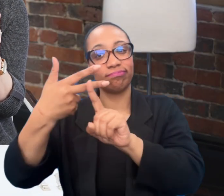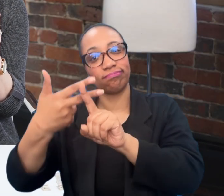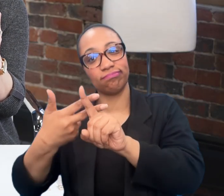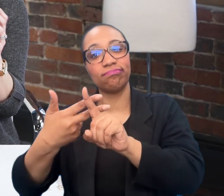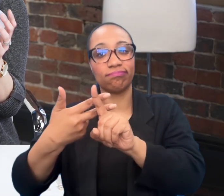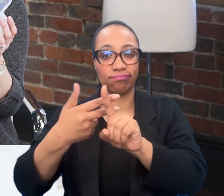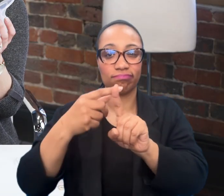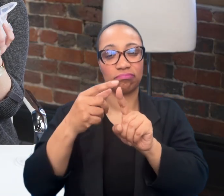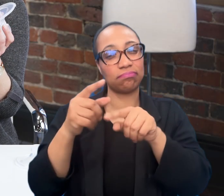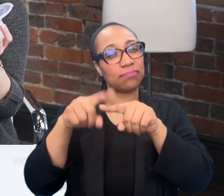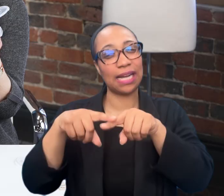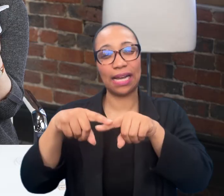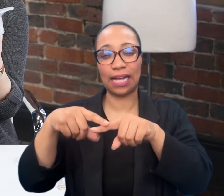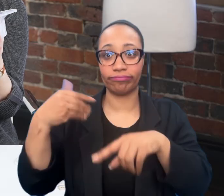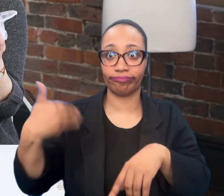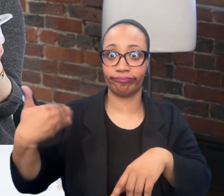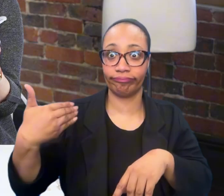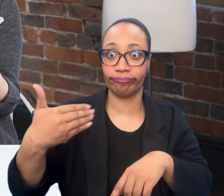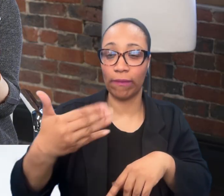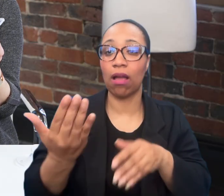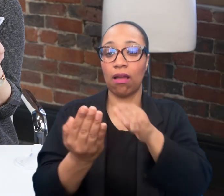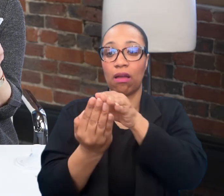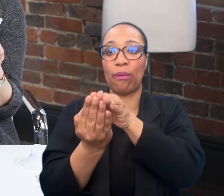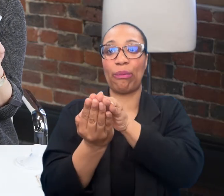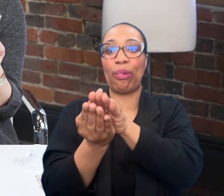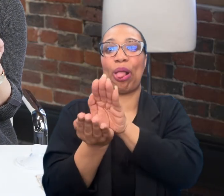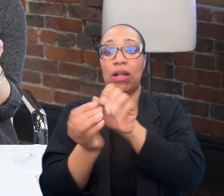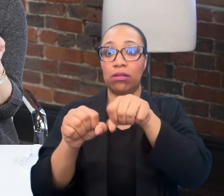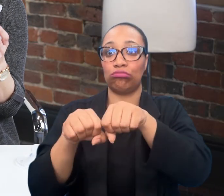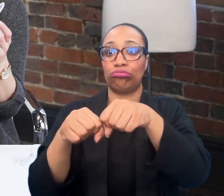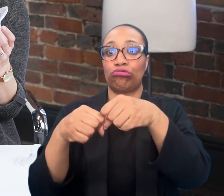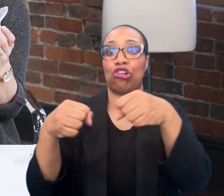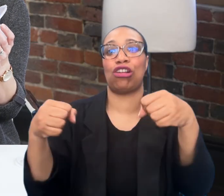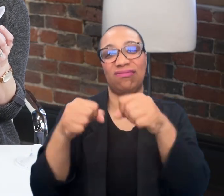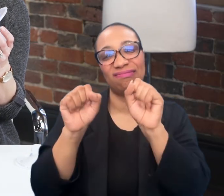bottom of it and if that opening is stretched out or has any tearing it will impact the milk